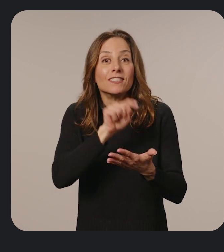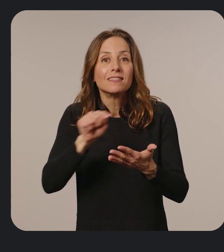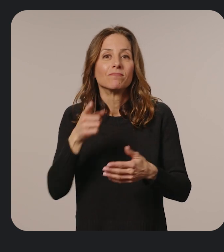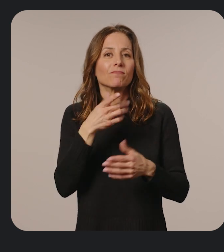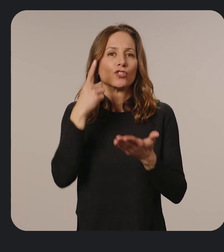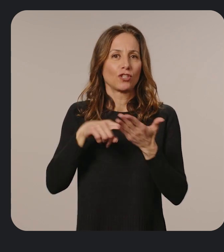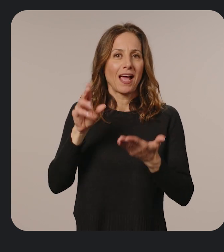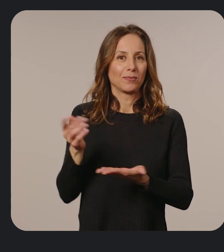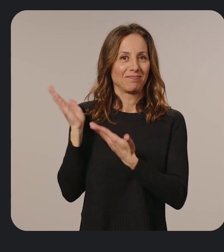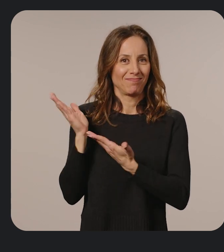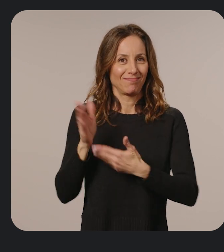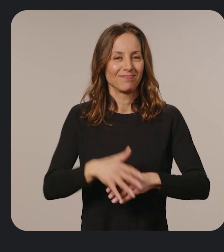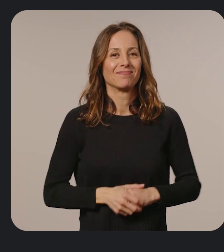check out the What's New in Android Health talk.